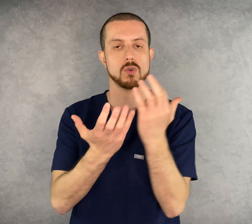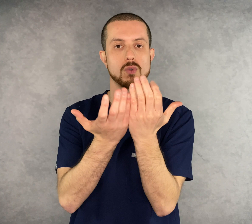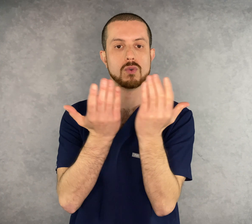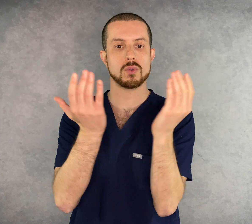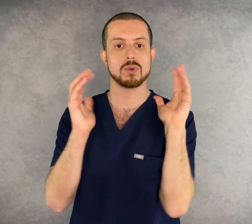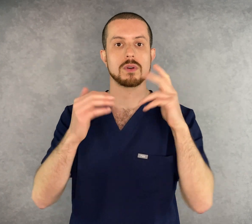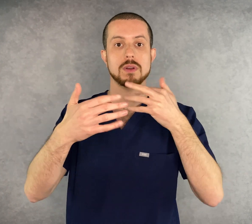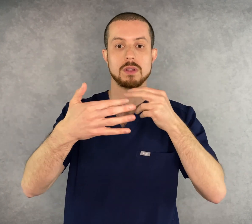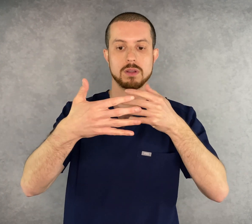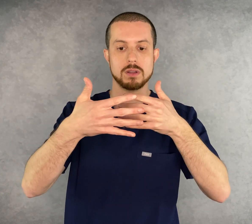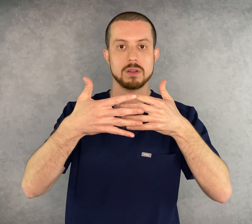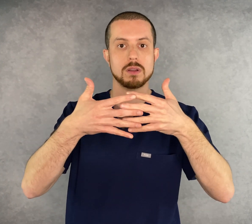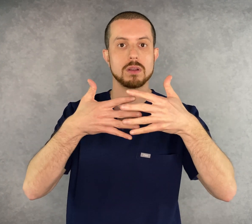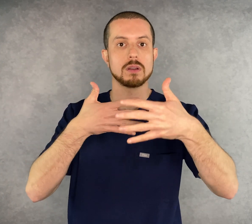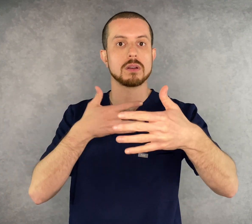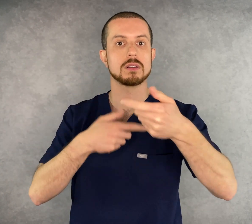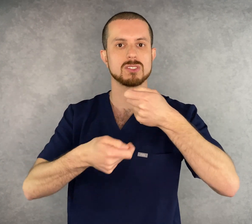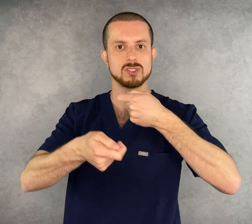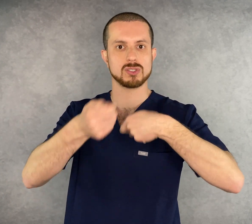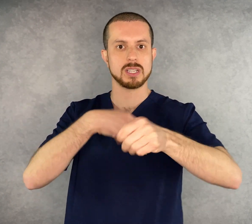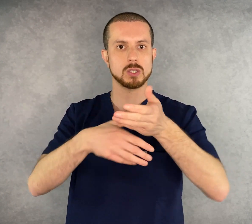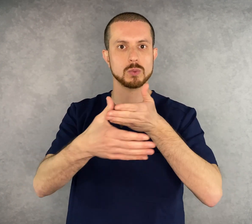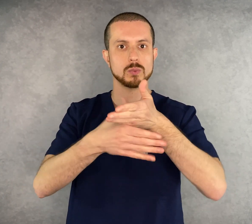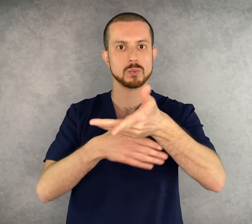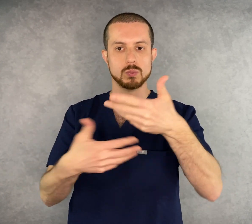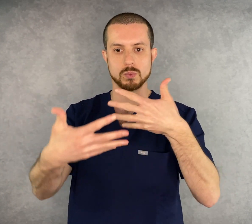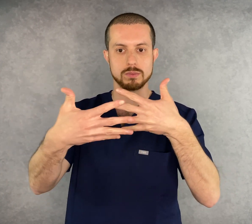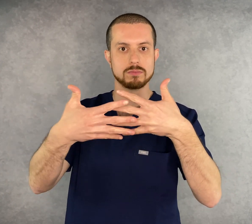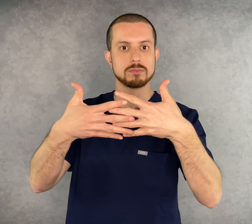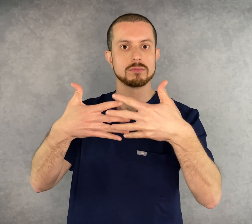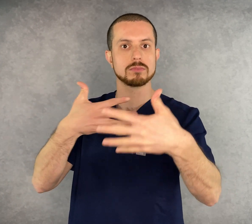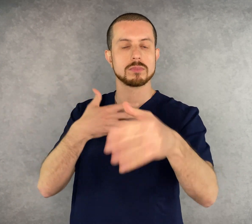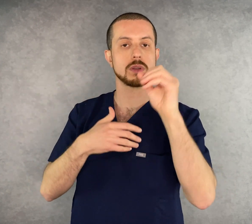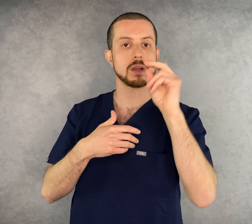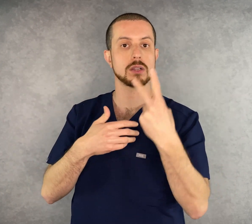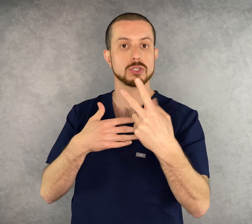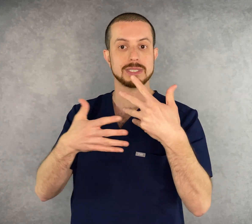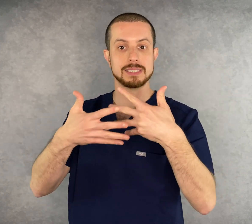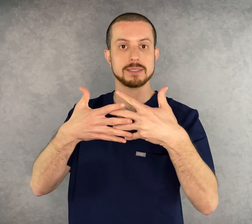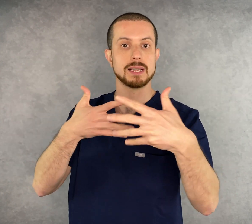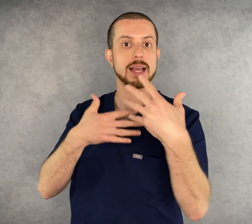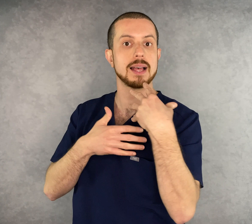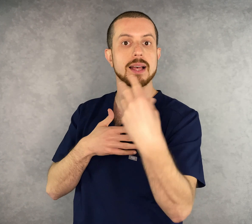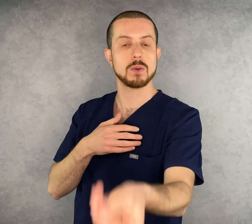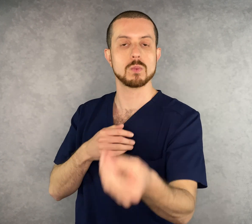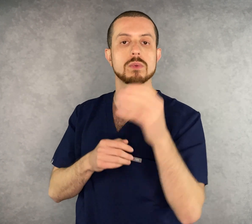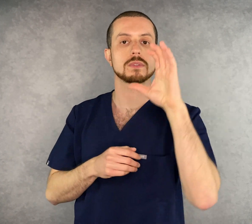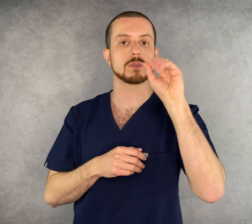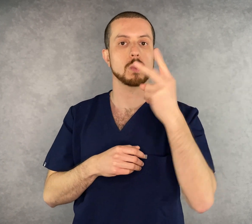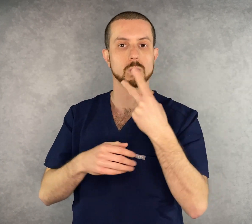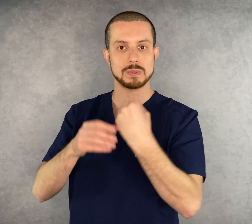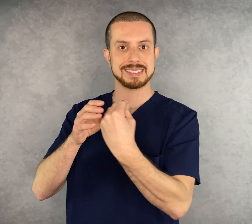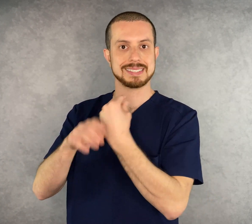of the alveoli and then move, or diffuse, right through it. It is exchanged by going through the alveoli where oxygen will leave the alveoli and carbon dioxide